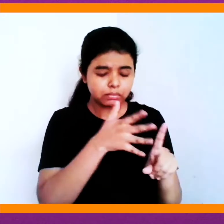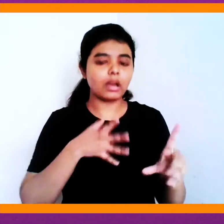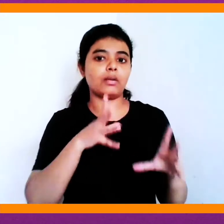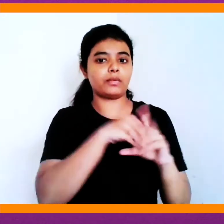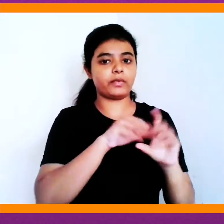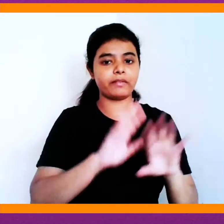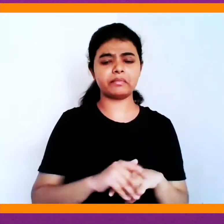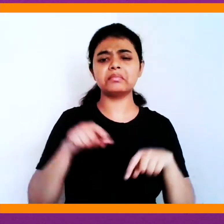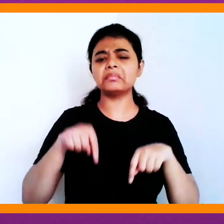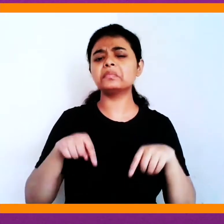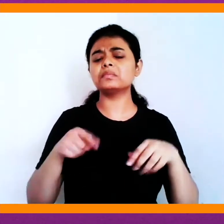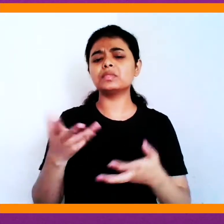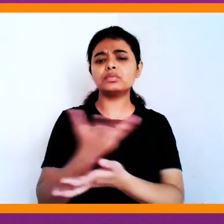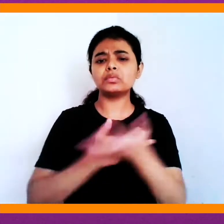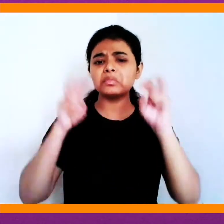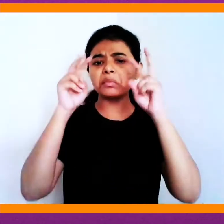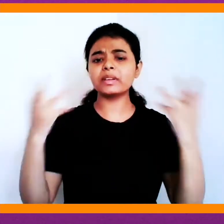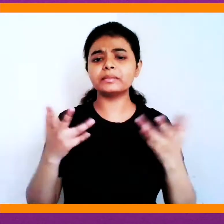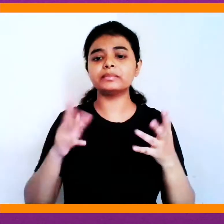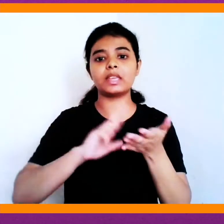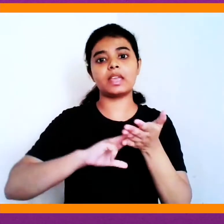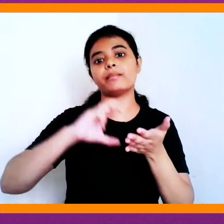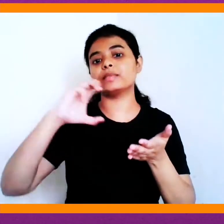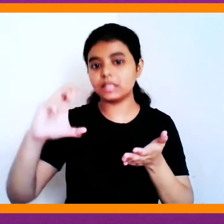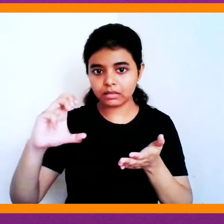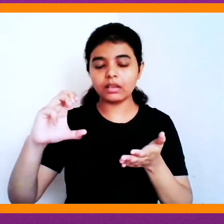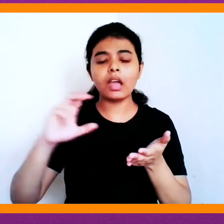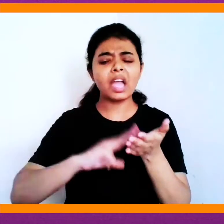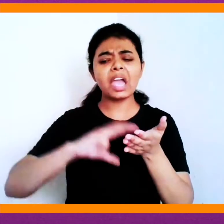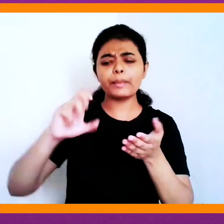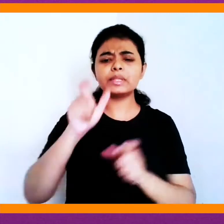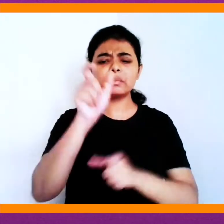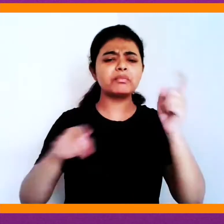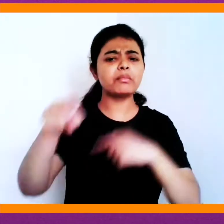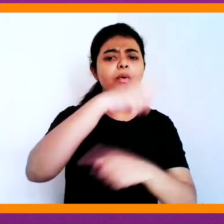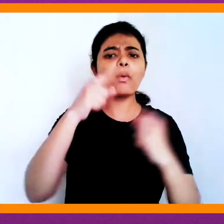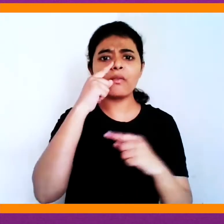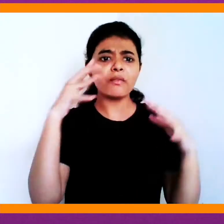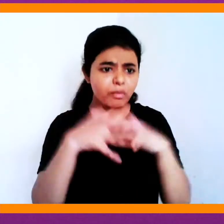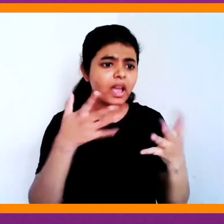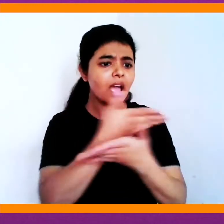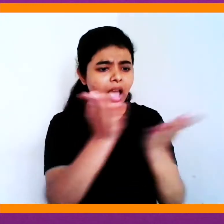now i know this is something which troubles most women and it has become more and more confusing